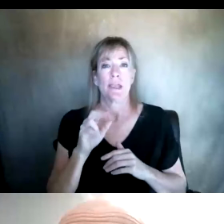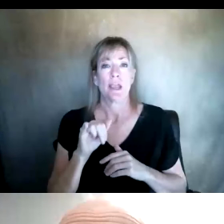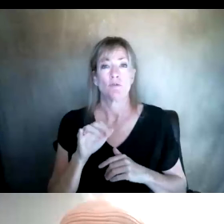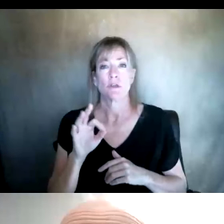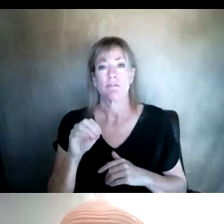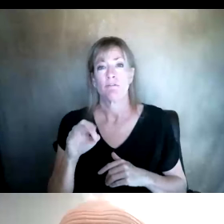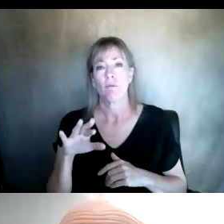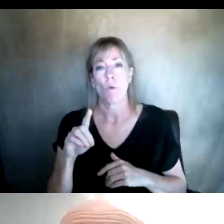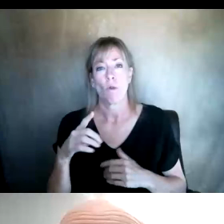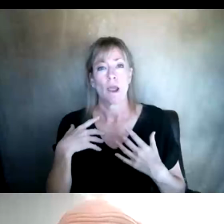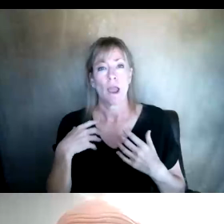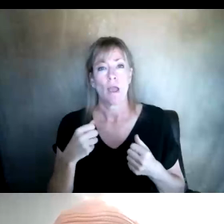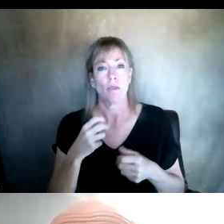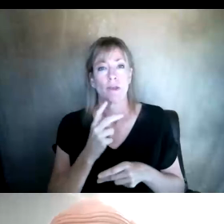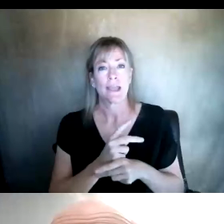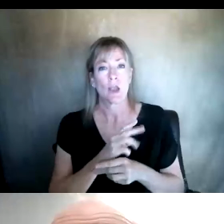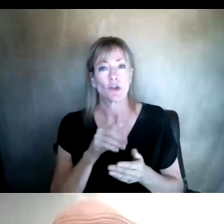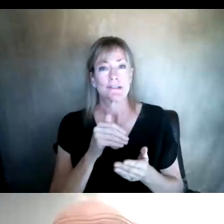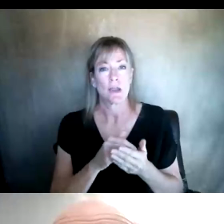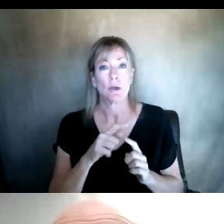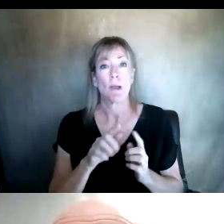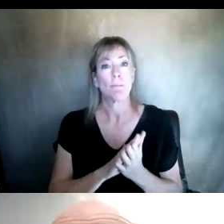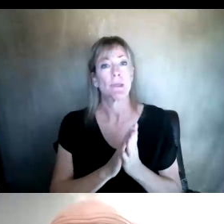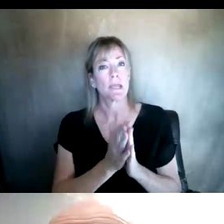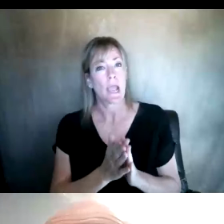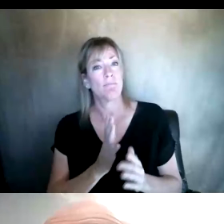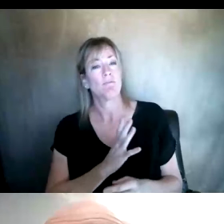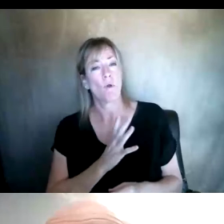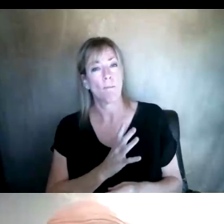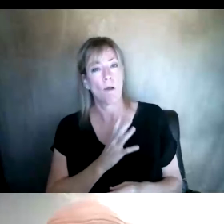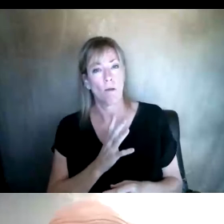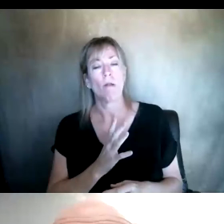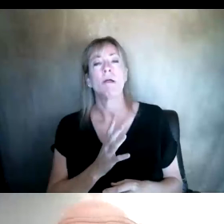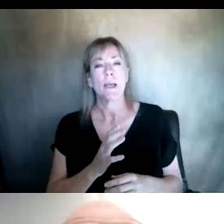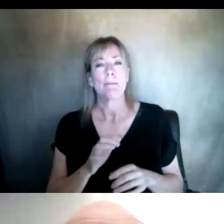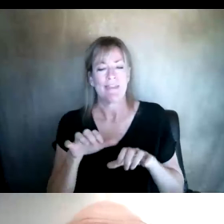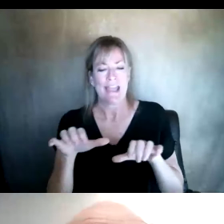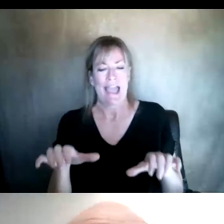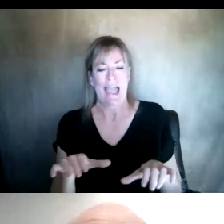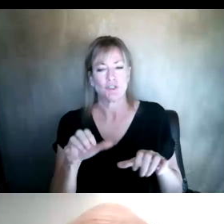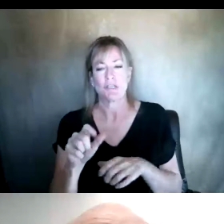CENTER, BUT WAS FORMALIZED IN THE ACTION ALLIANCES CRITICAL